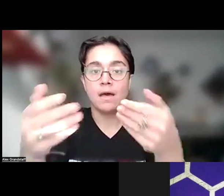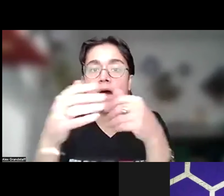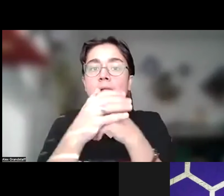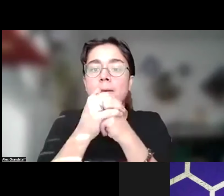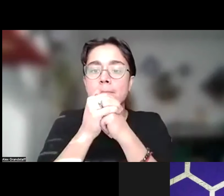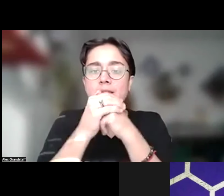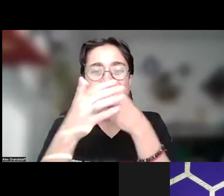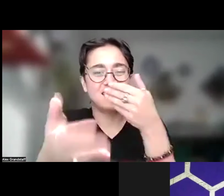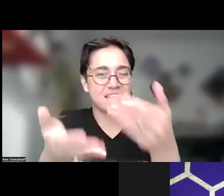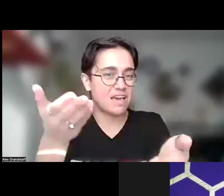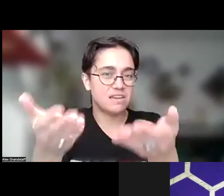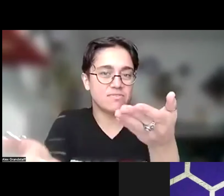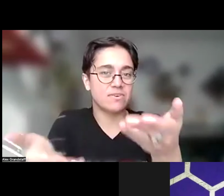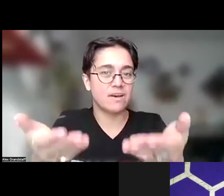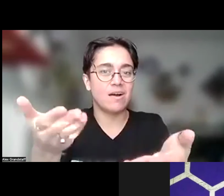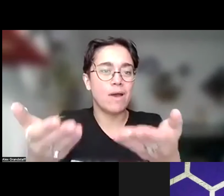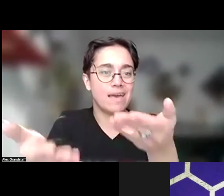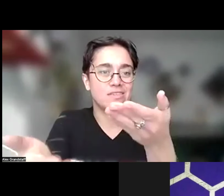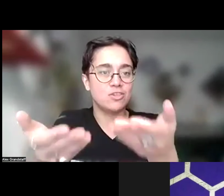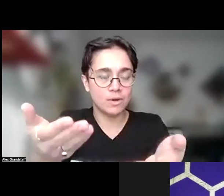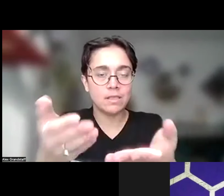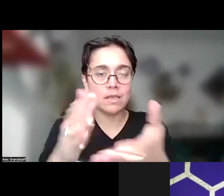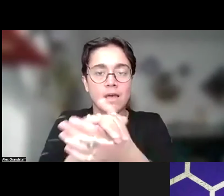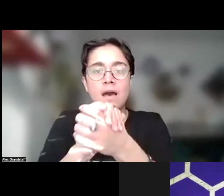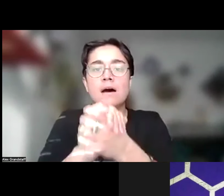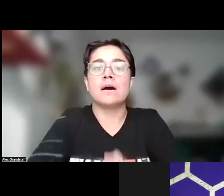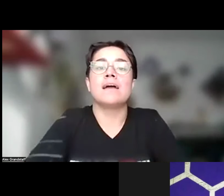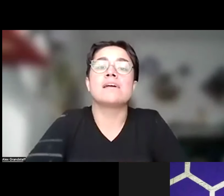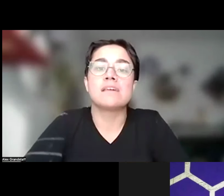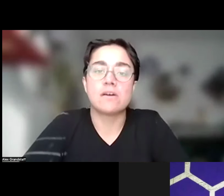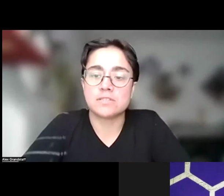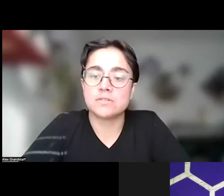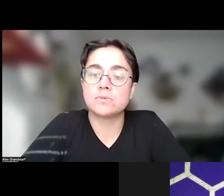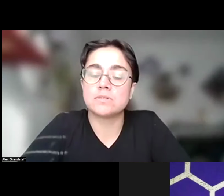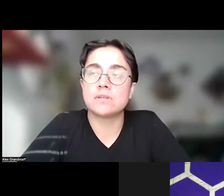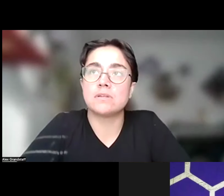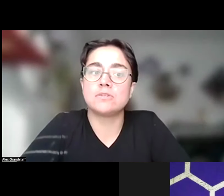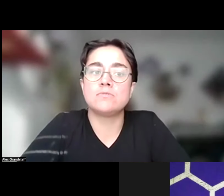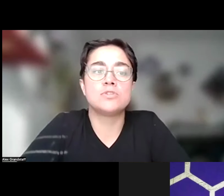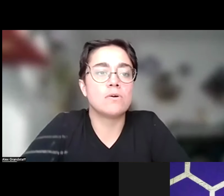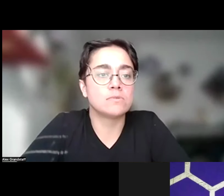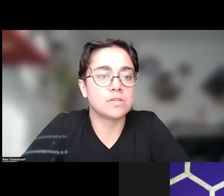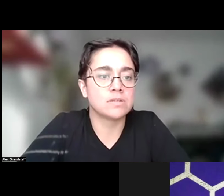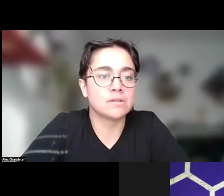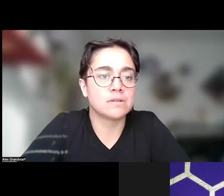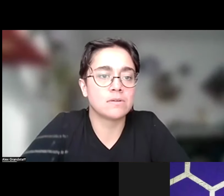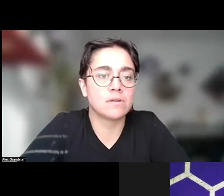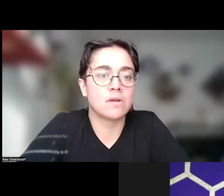They elevate that voice and also bring that concern with them. That is a way to do it.